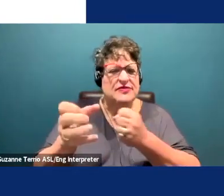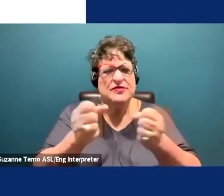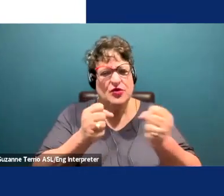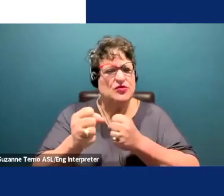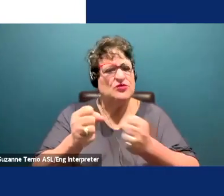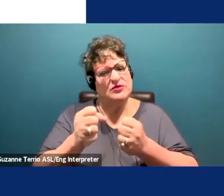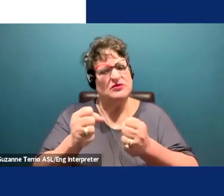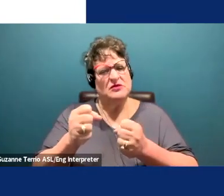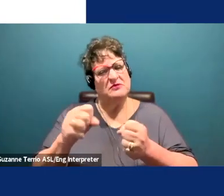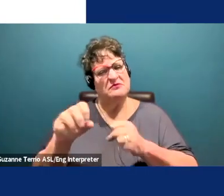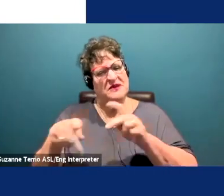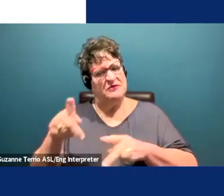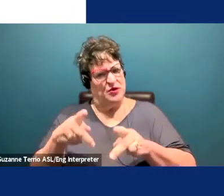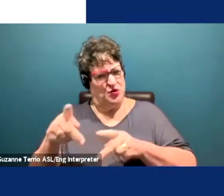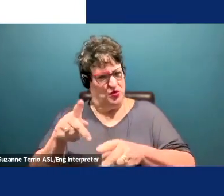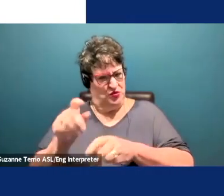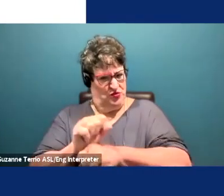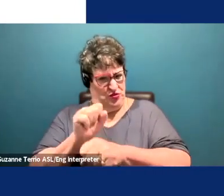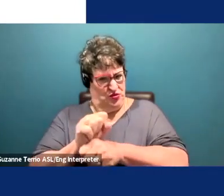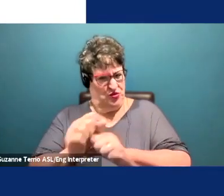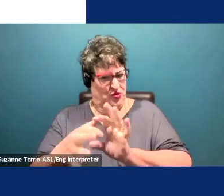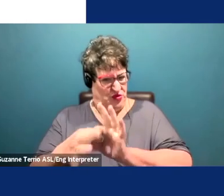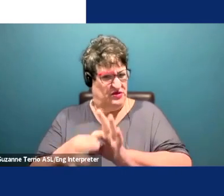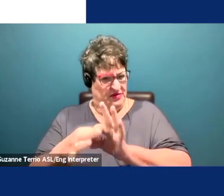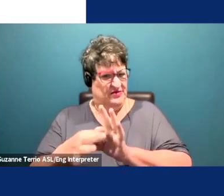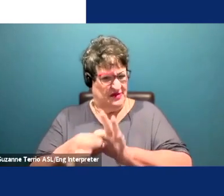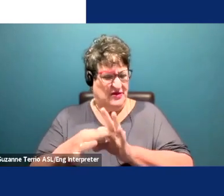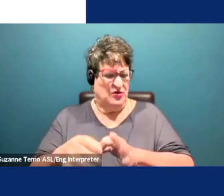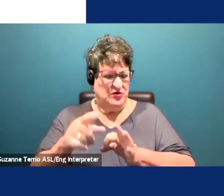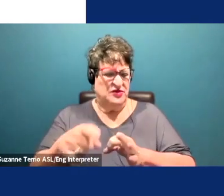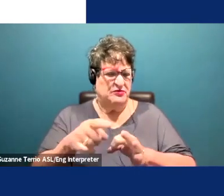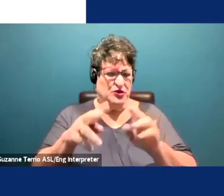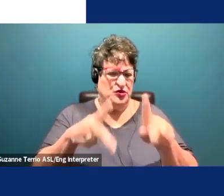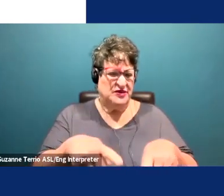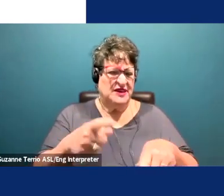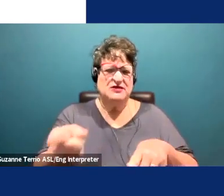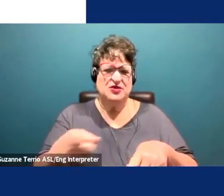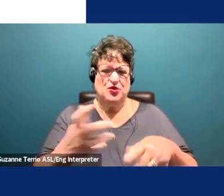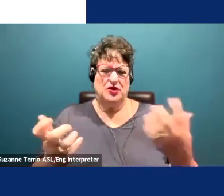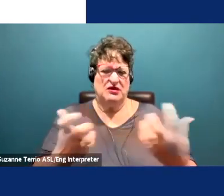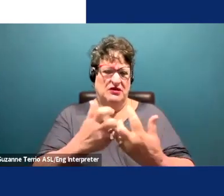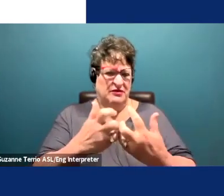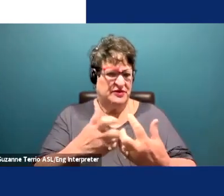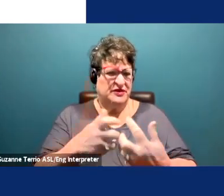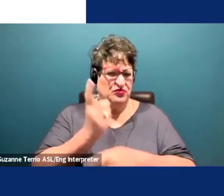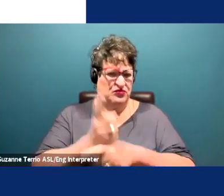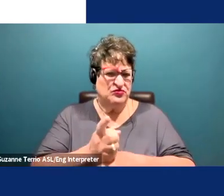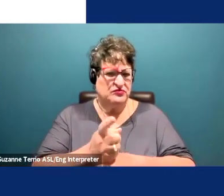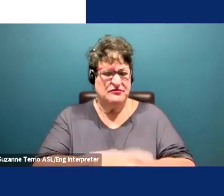those services to better accommodate a person's disability. You also want to obtain sometimes